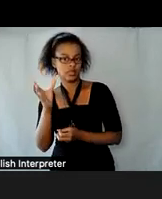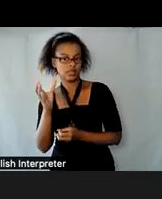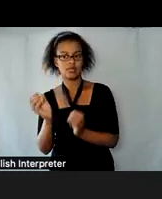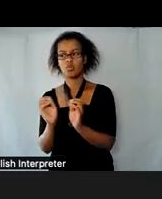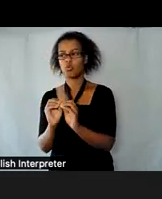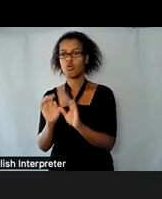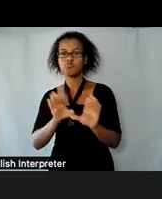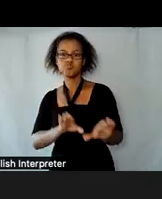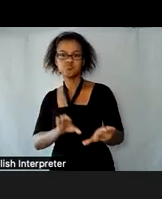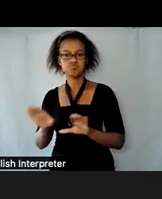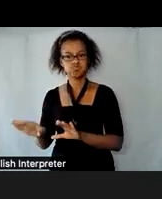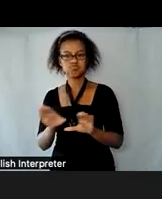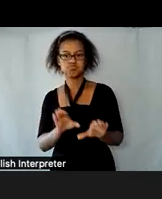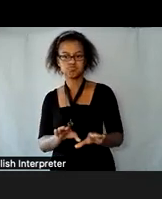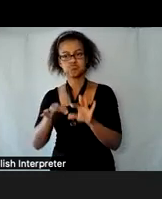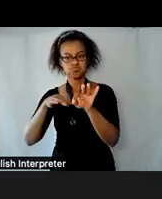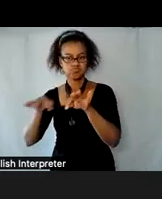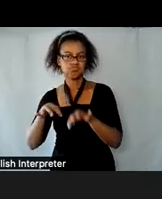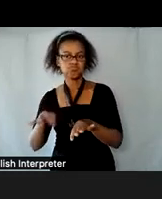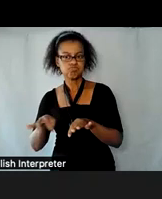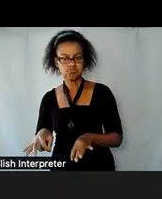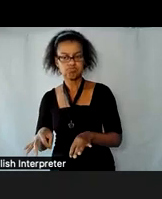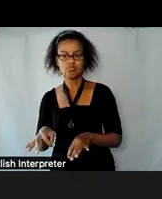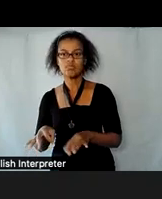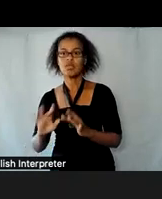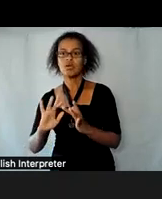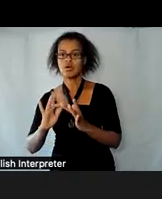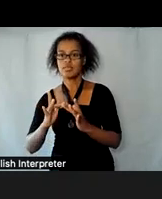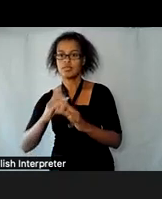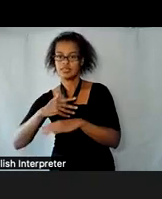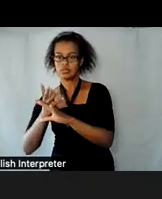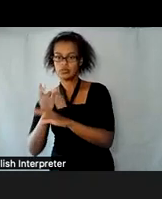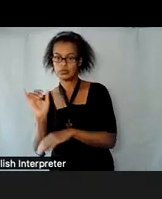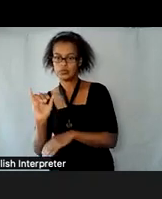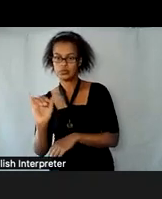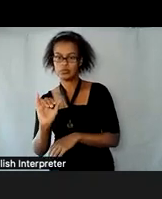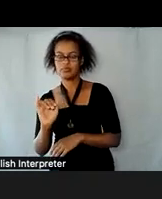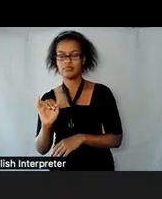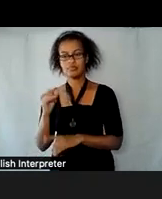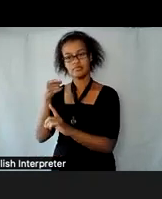That will be also online and that will be specifically to talk about the application